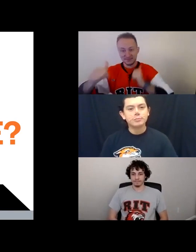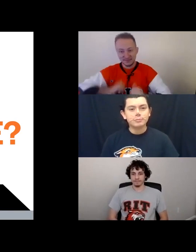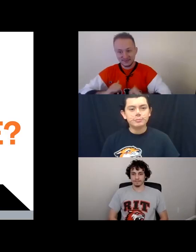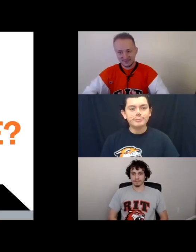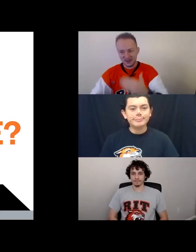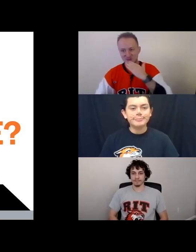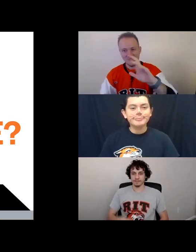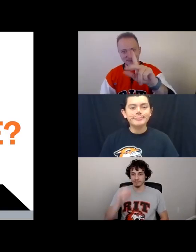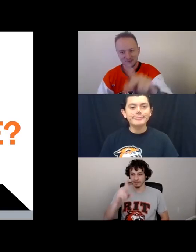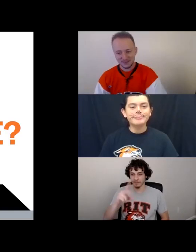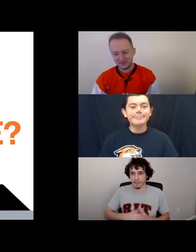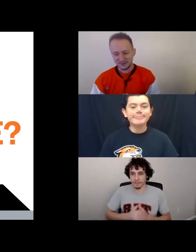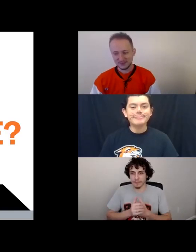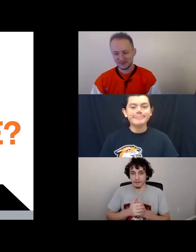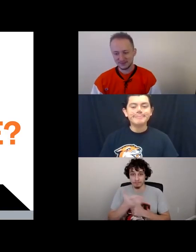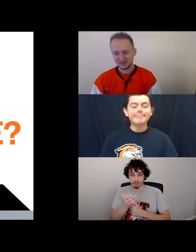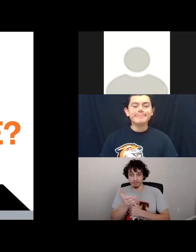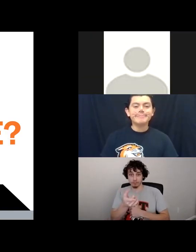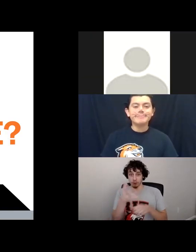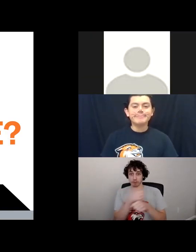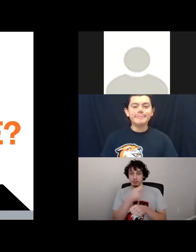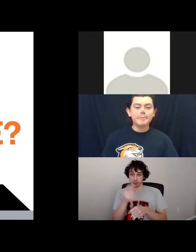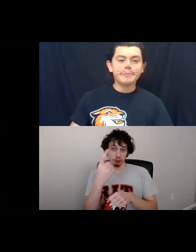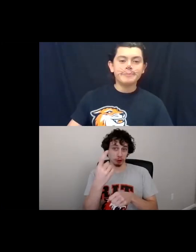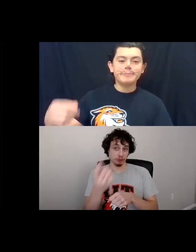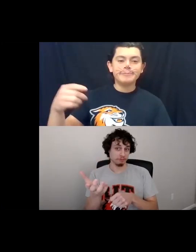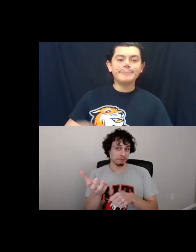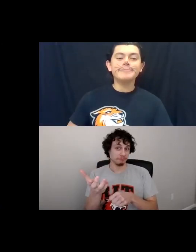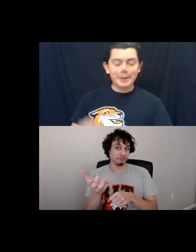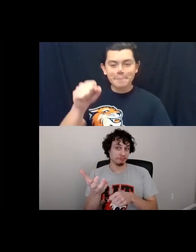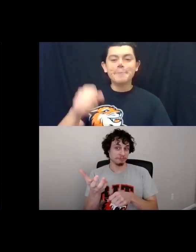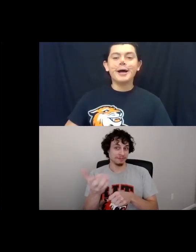So go ahead, and good luck. Vladimir: You won, you wanna go first? Ronald: Yes, sure, okay.